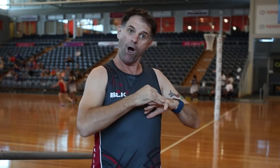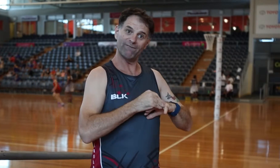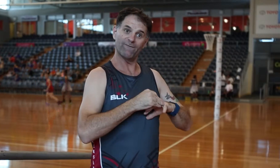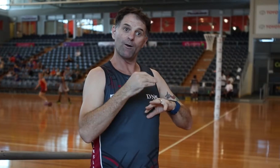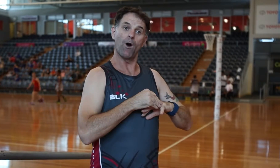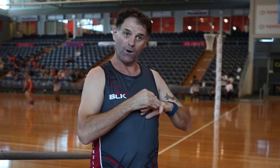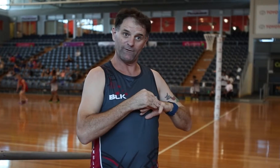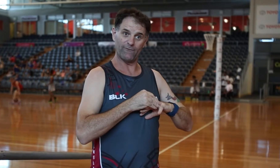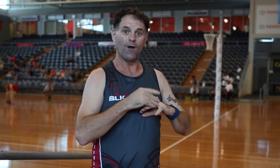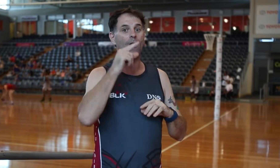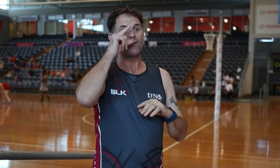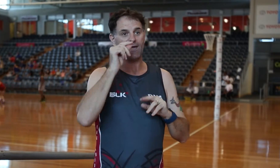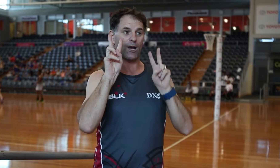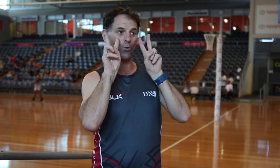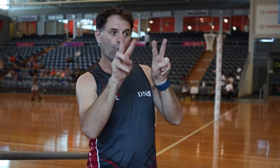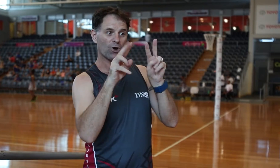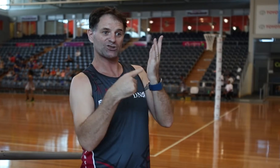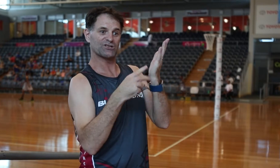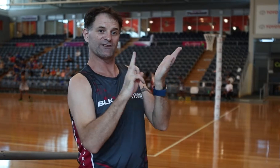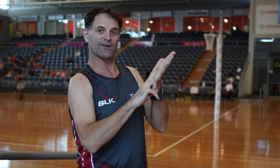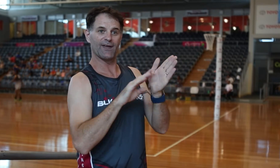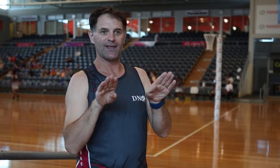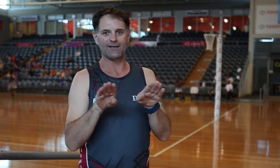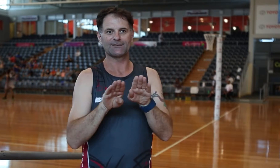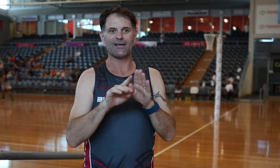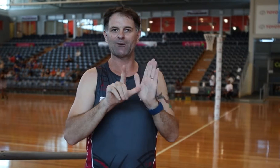This way both my wife and I can watch TV at the same time